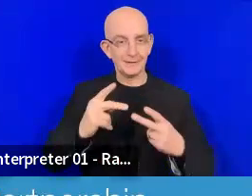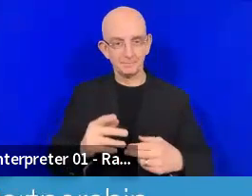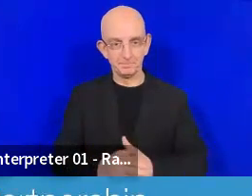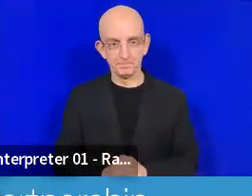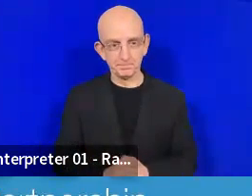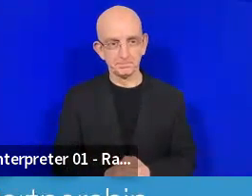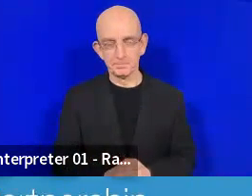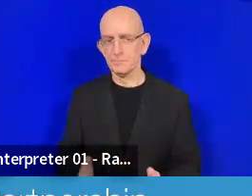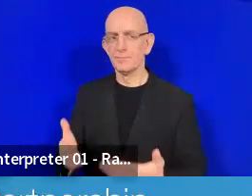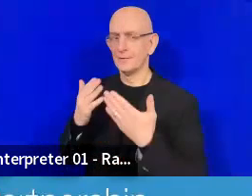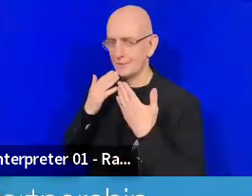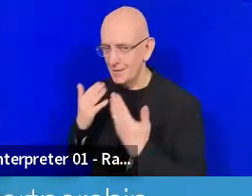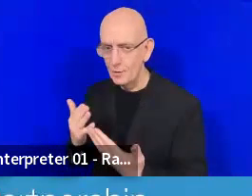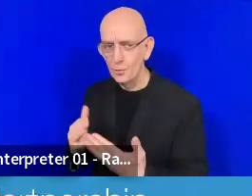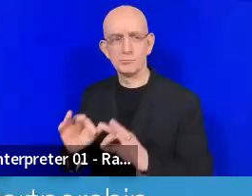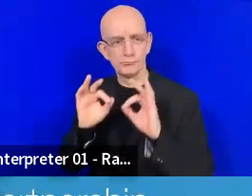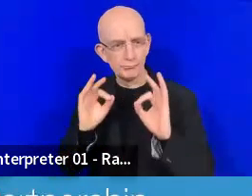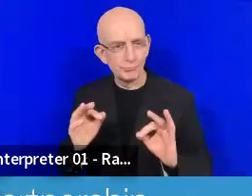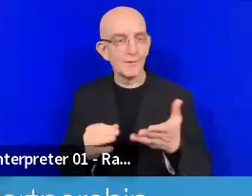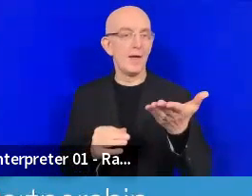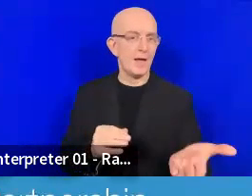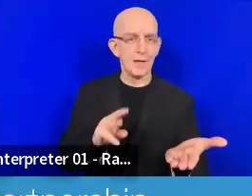tour of the various communication tools.